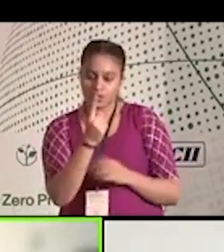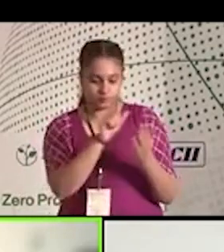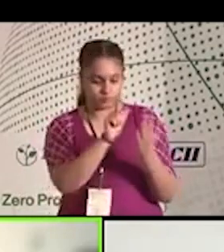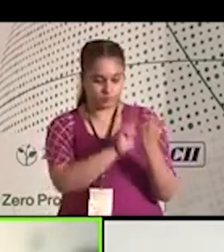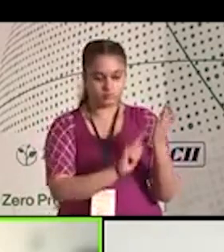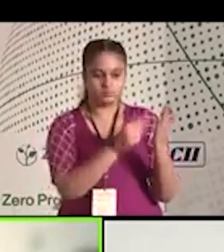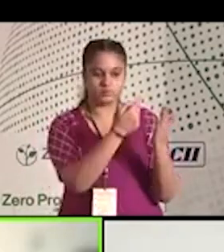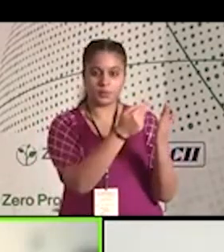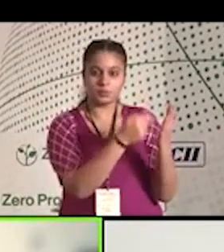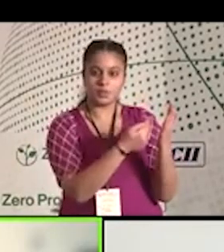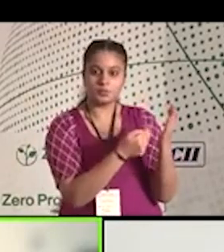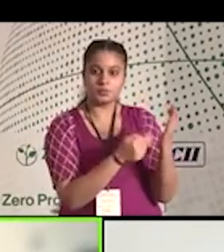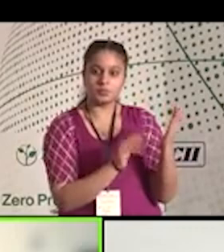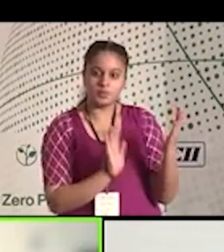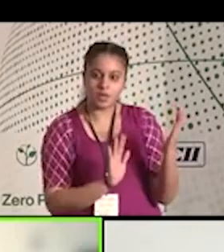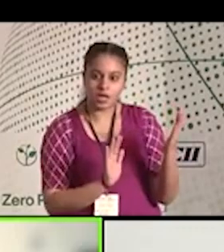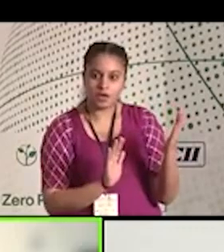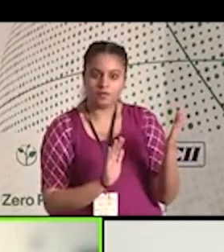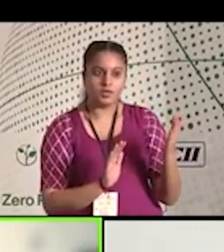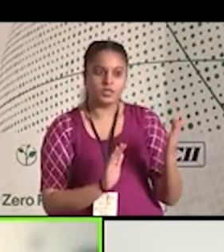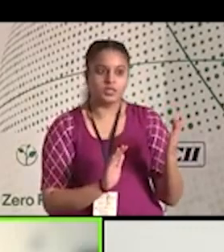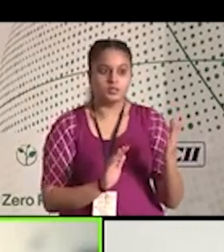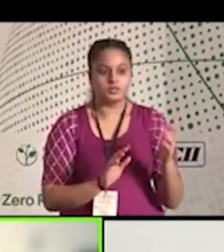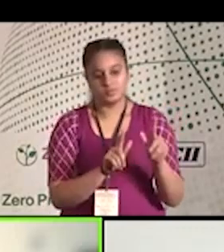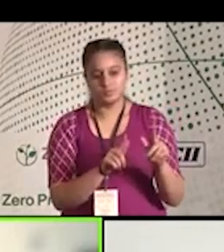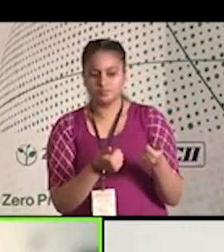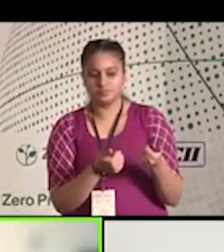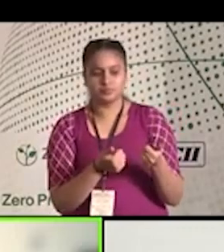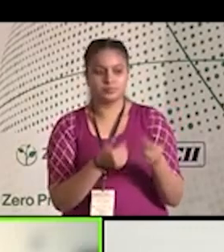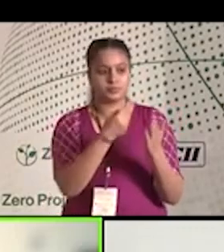candidate list, and they have already identified their interest date.